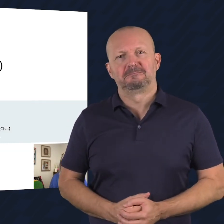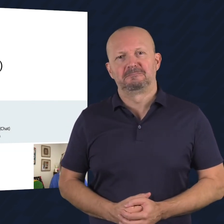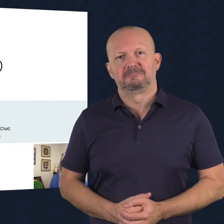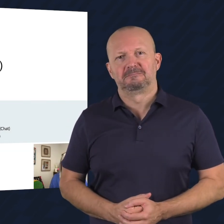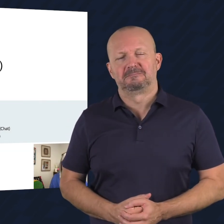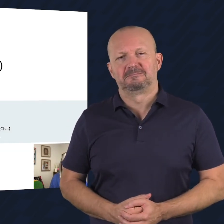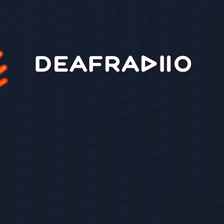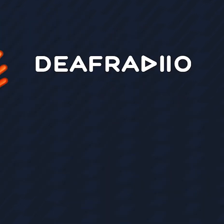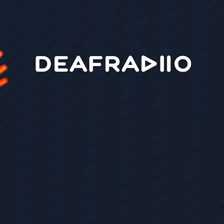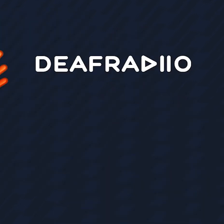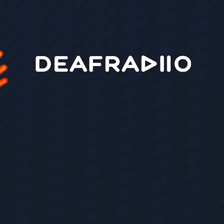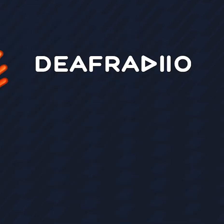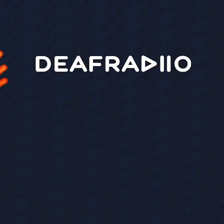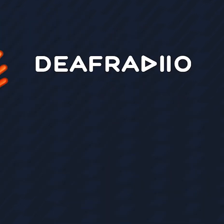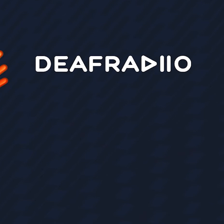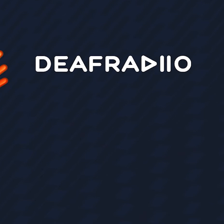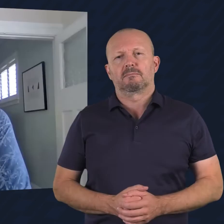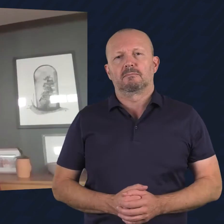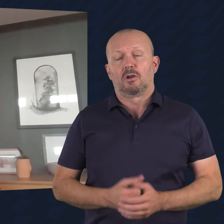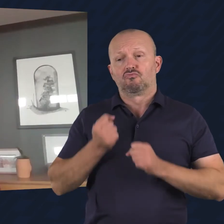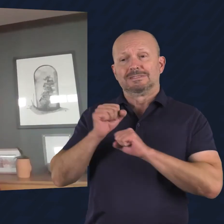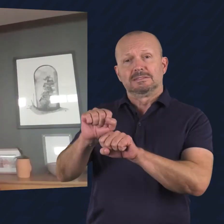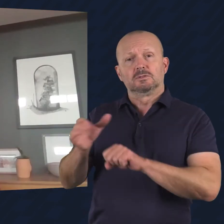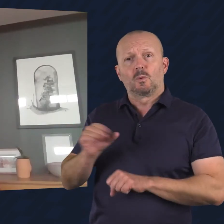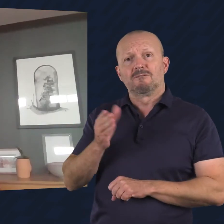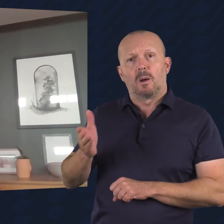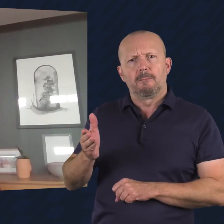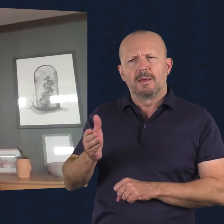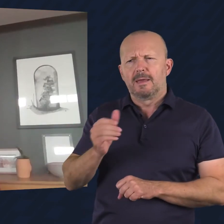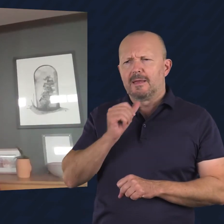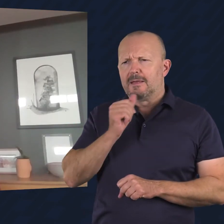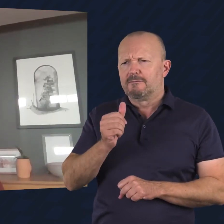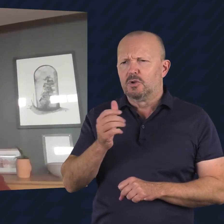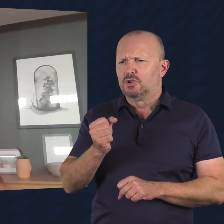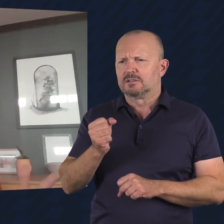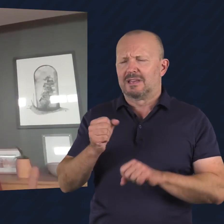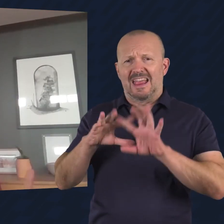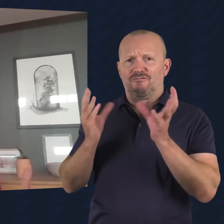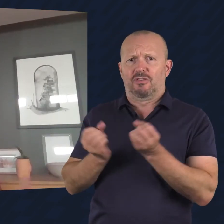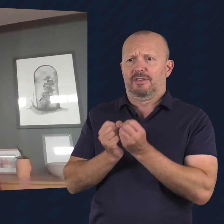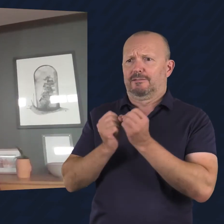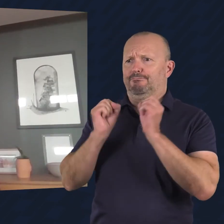Bye now. The resistance comes from that idea that if you just throw everything out there in the open,